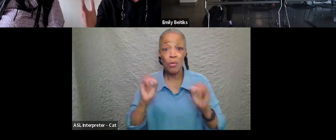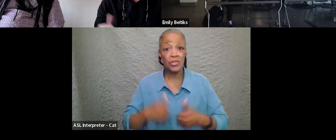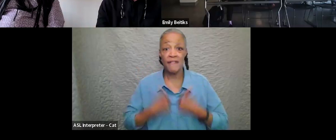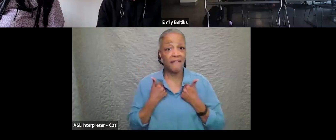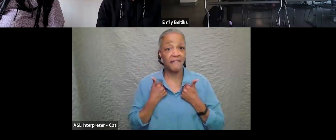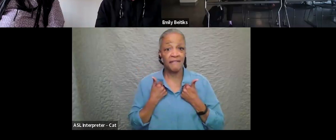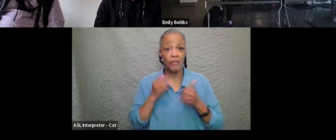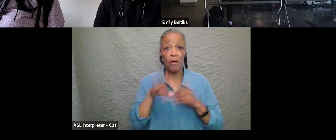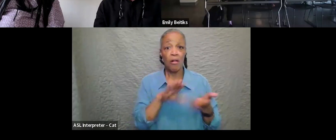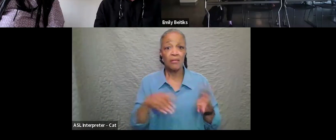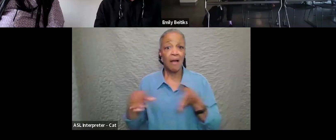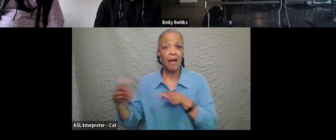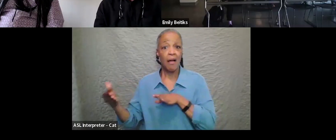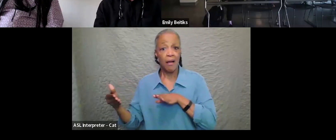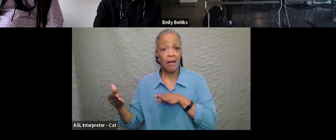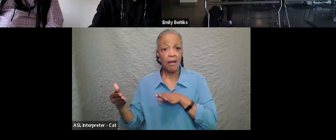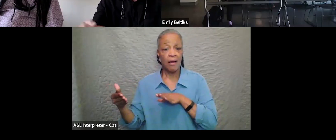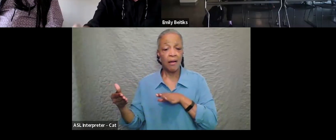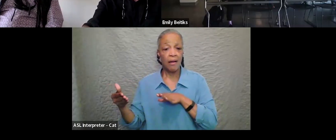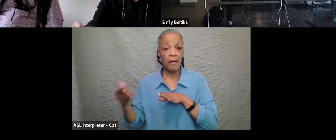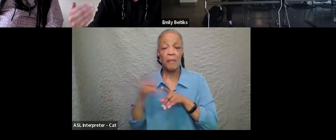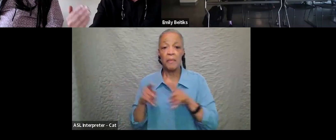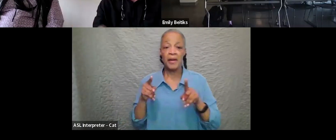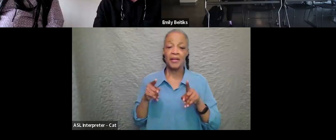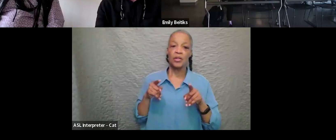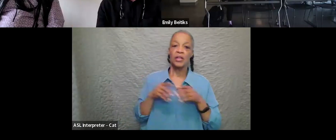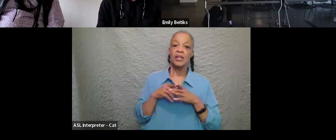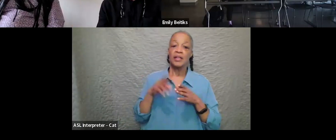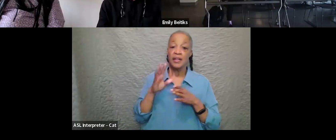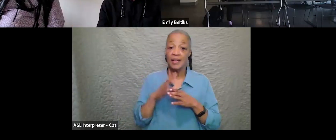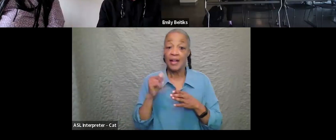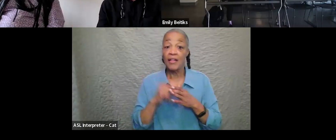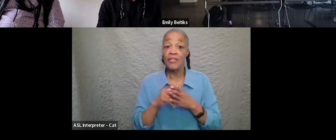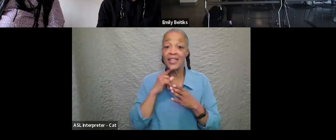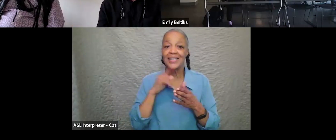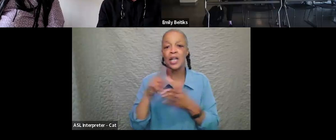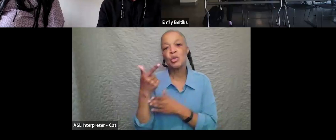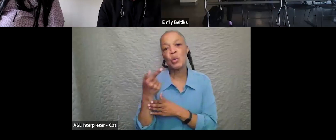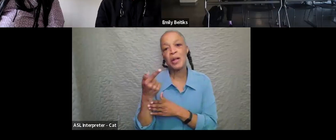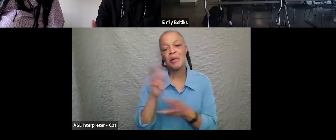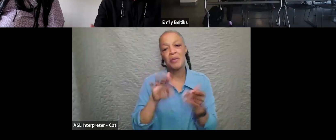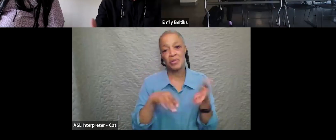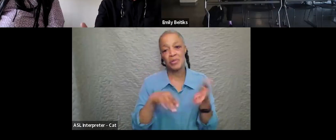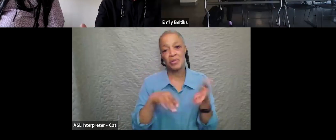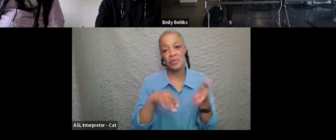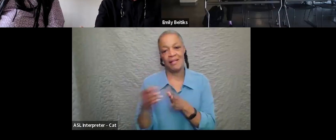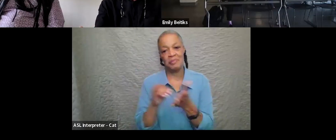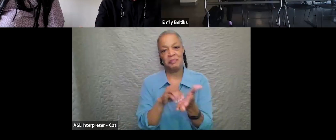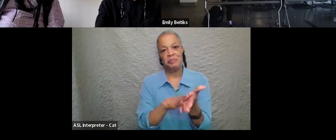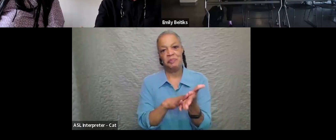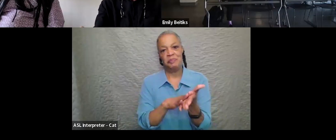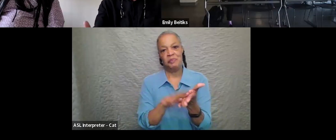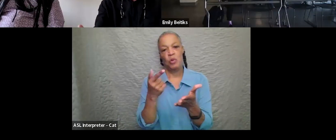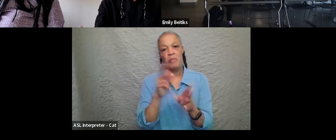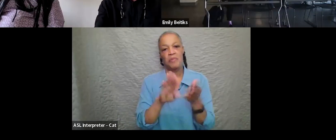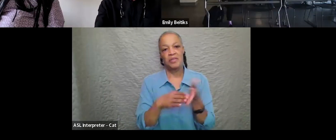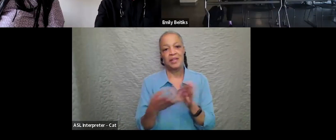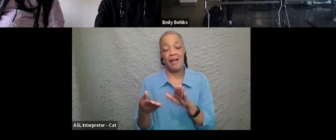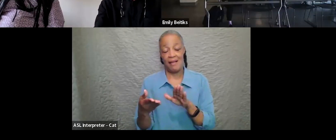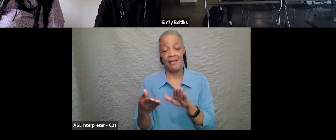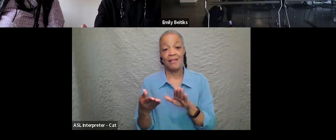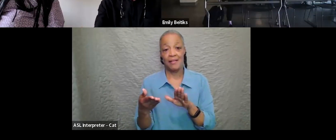But in The Seattle Times piece, they put the death count at 21 subjects who would have had an